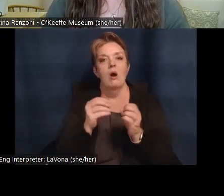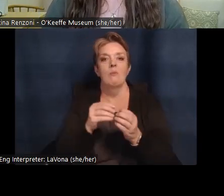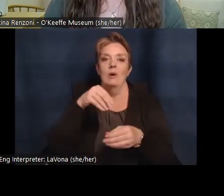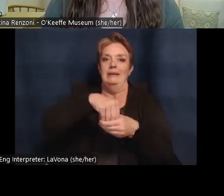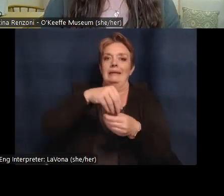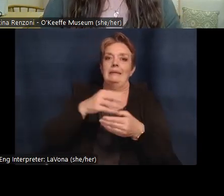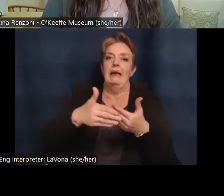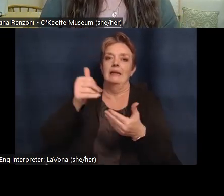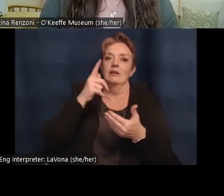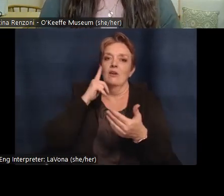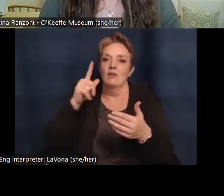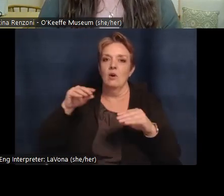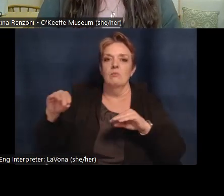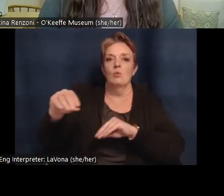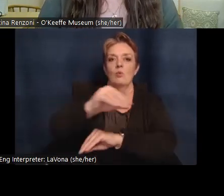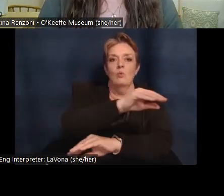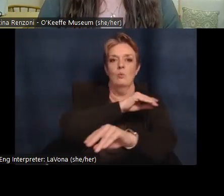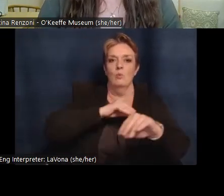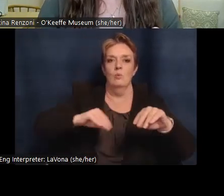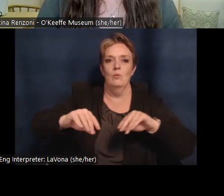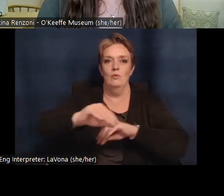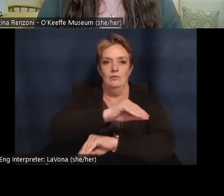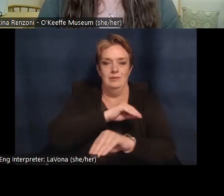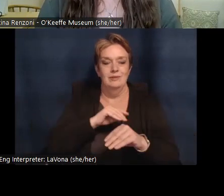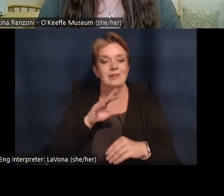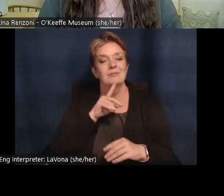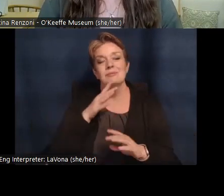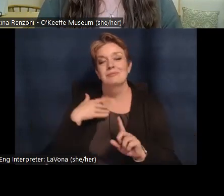All this being said, I like to say that the Abiquiú home and studio